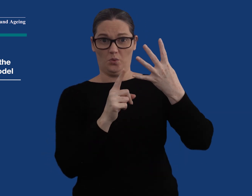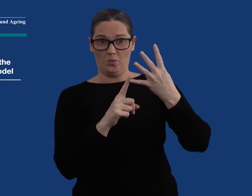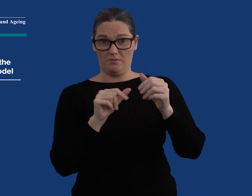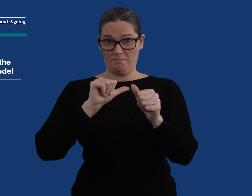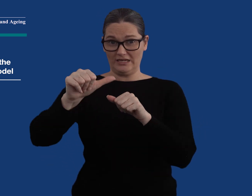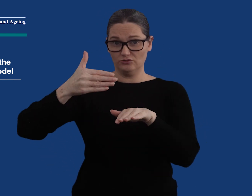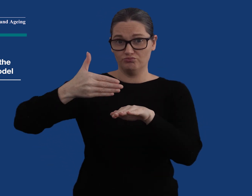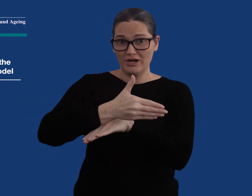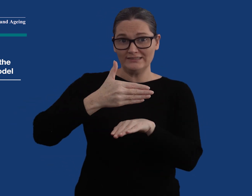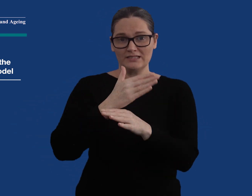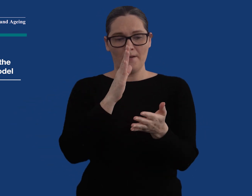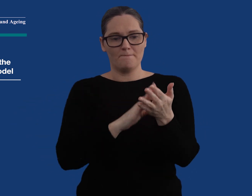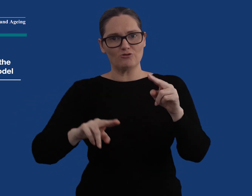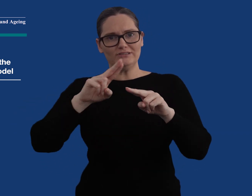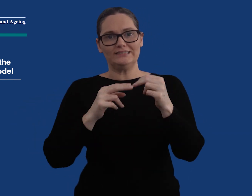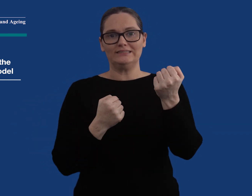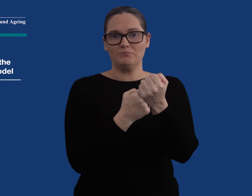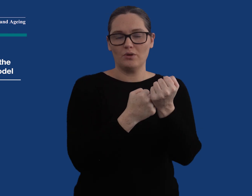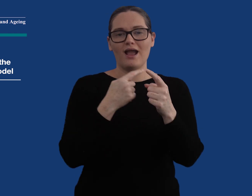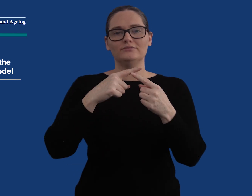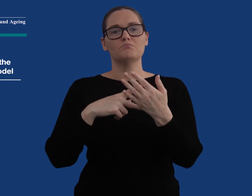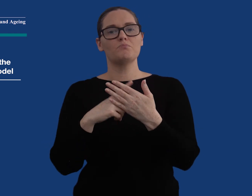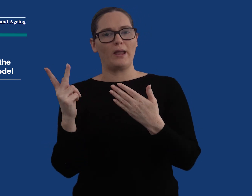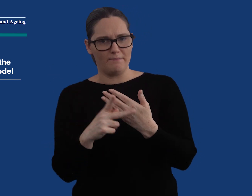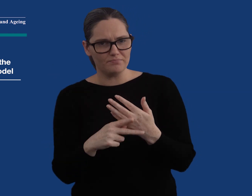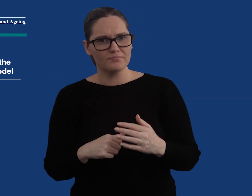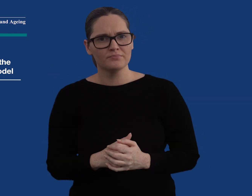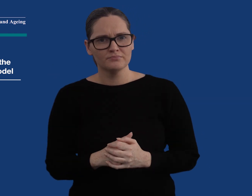• Best practice parenting supports and programs -